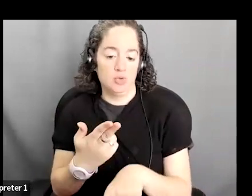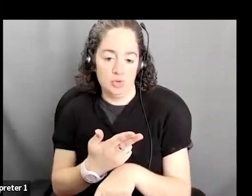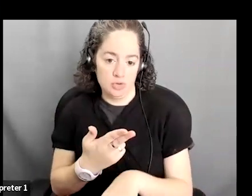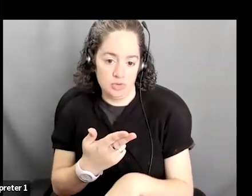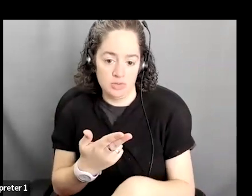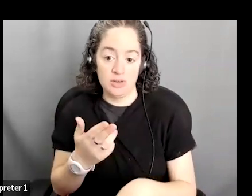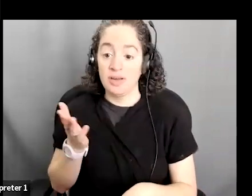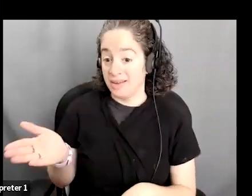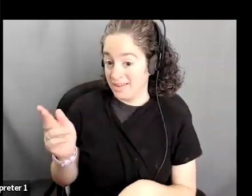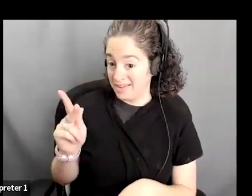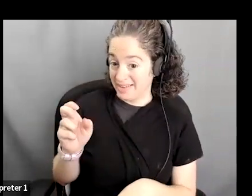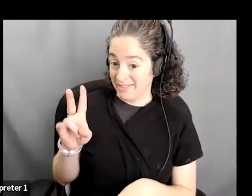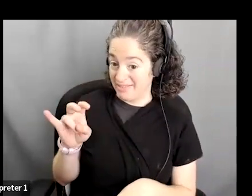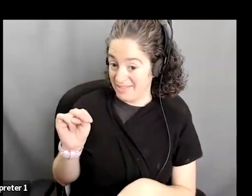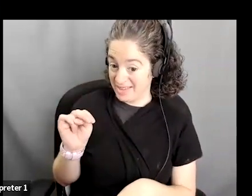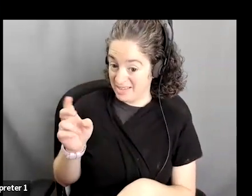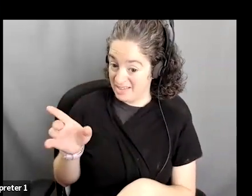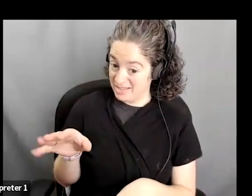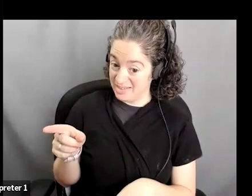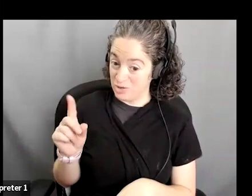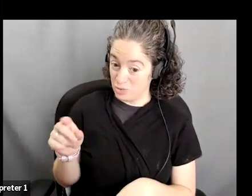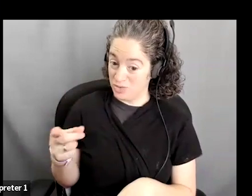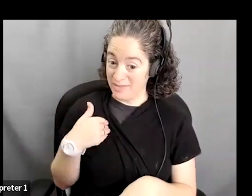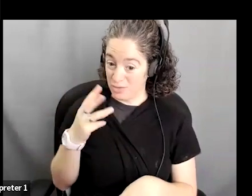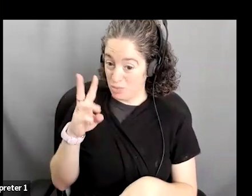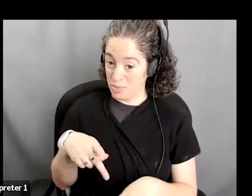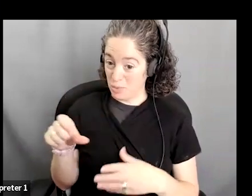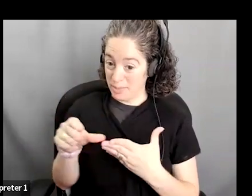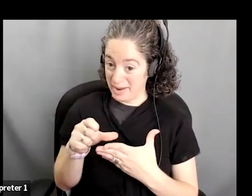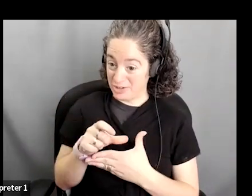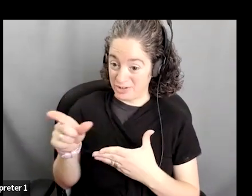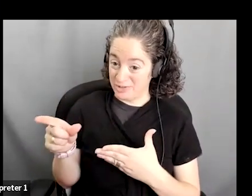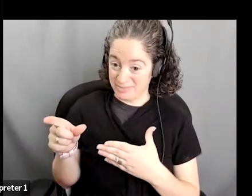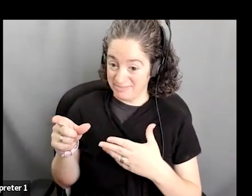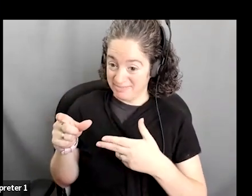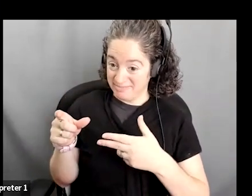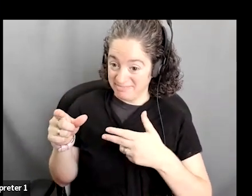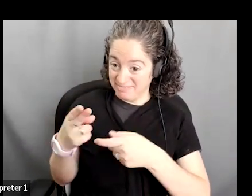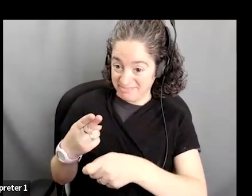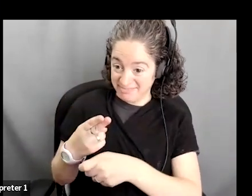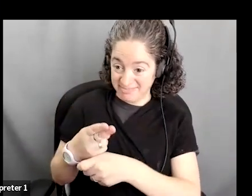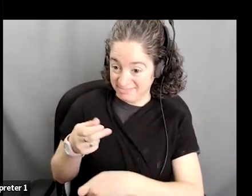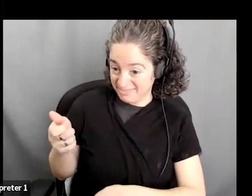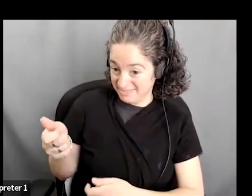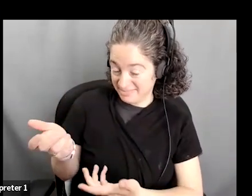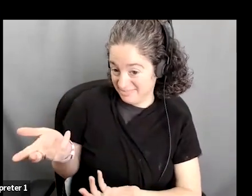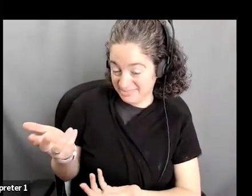Kevin, do you have WordPress websites that you maintain and any form builders that you use personally?